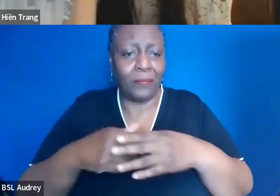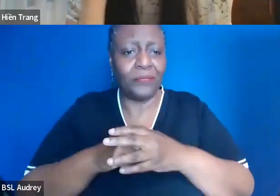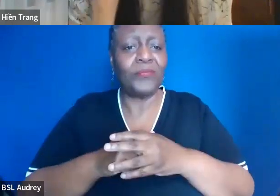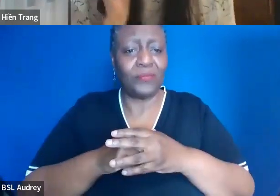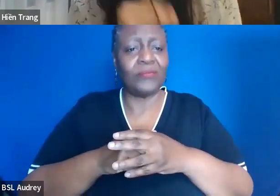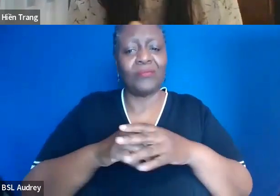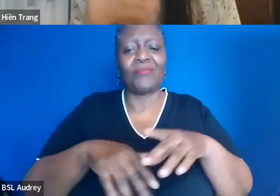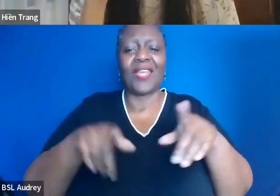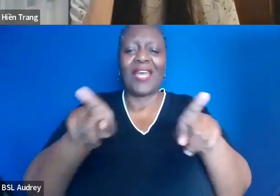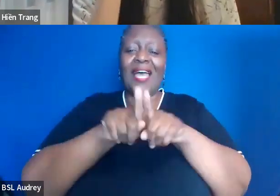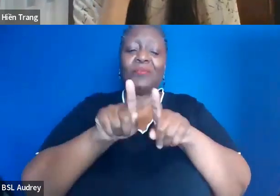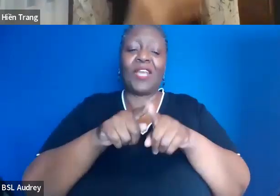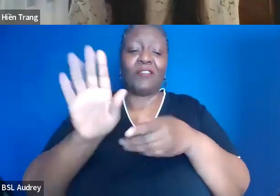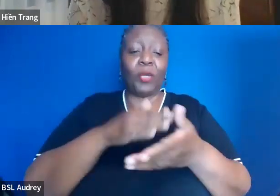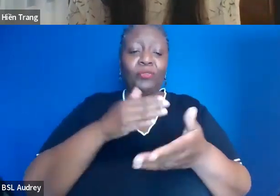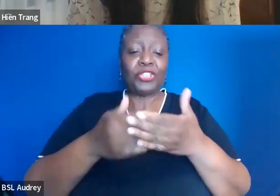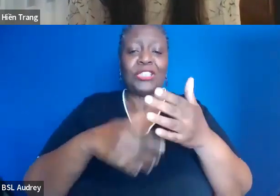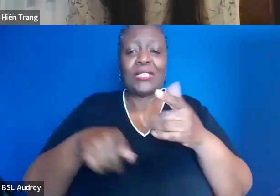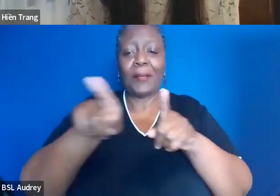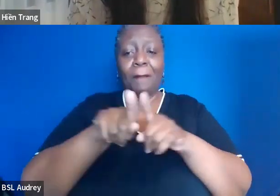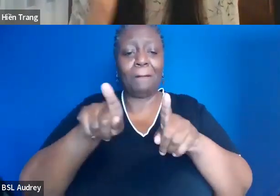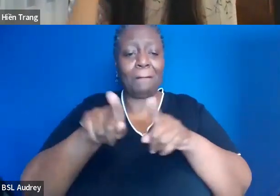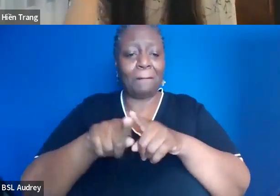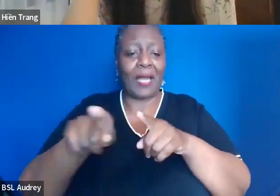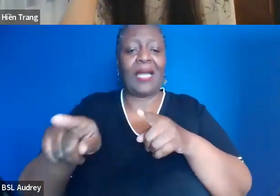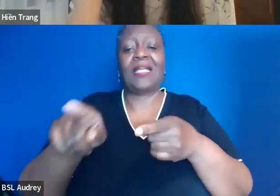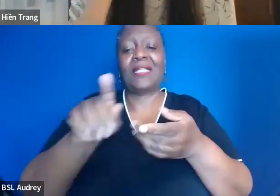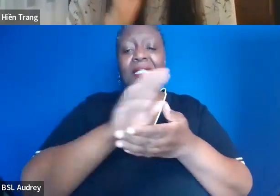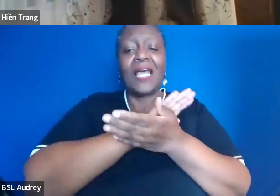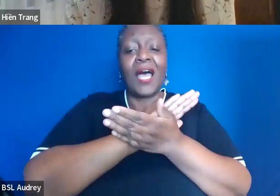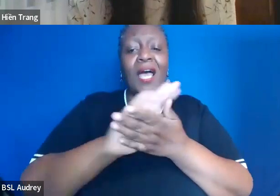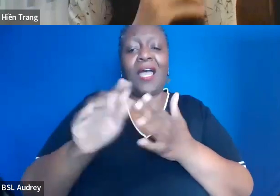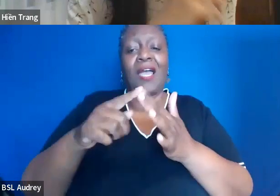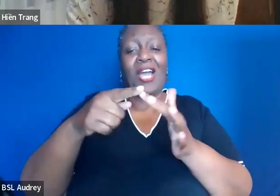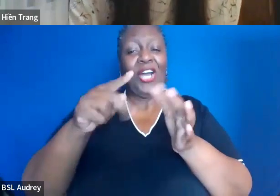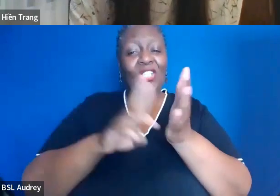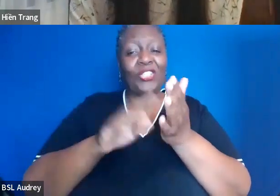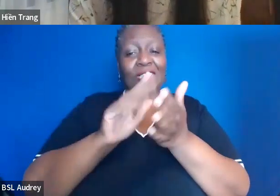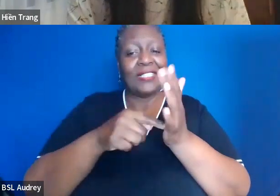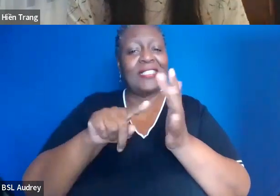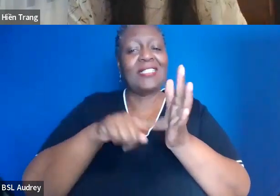Tea Nguyen and it shows Vietnamese plants and a woman in an áo dài resting on them